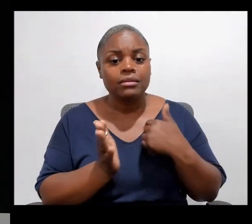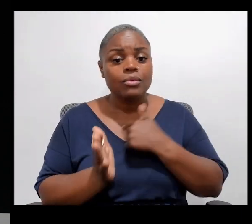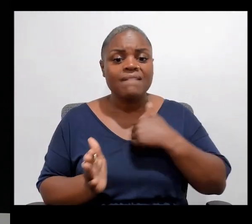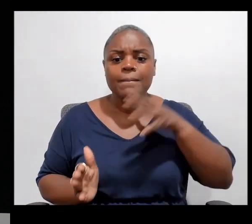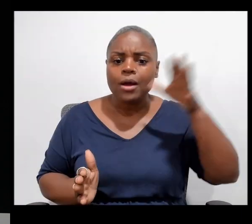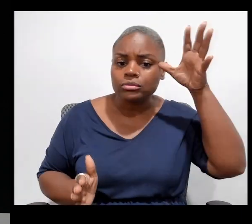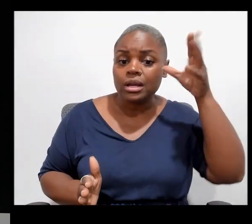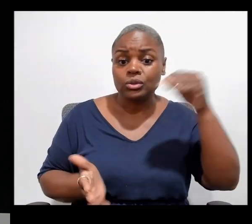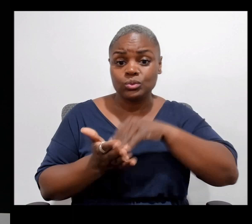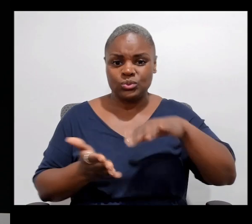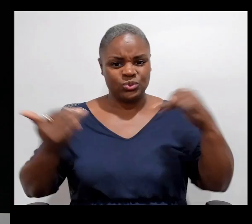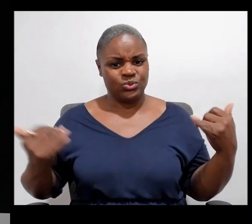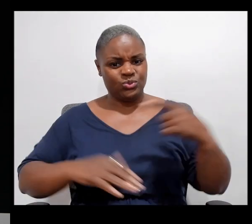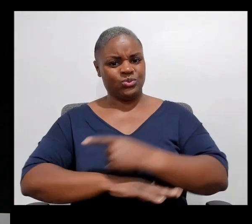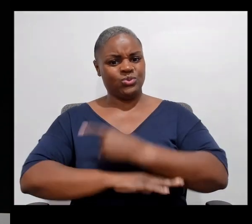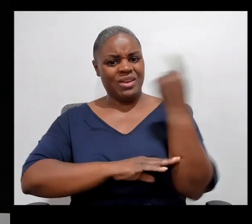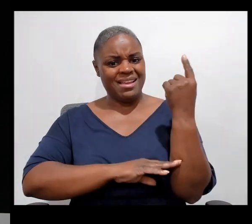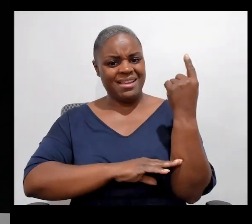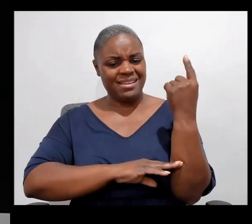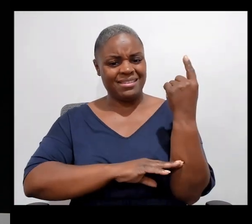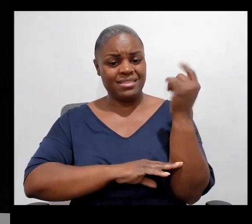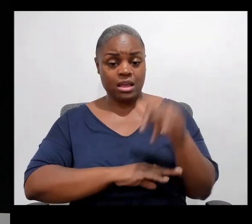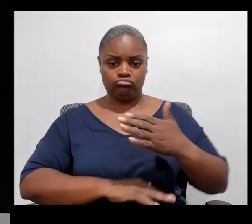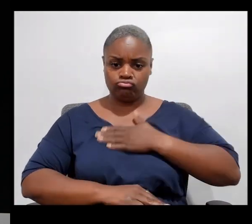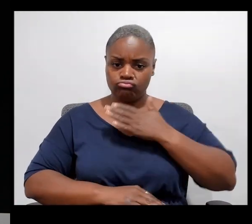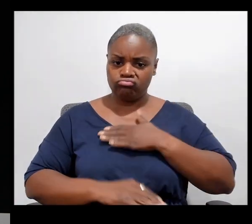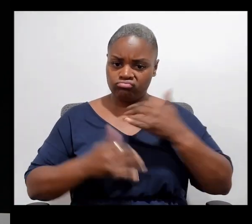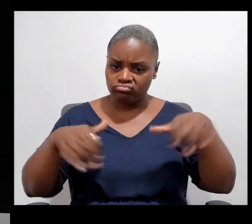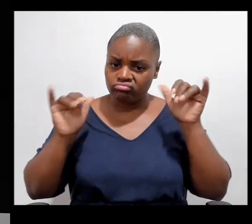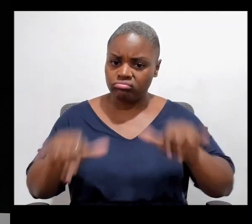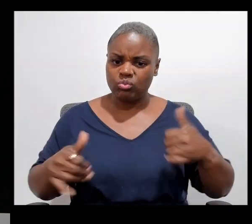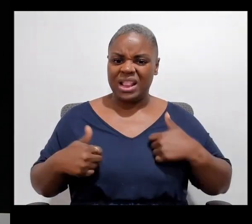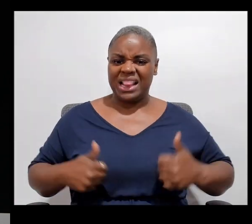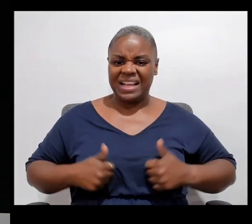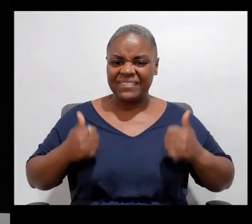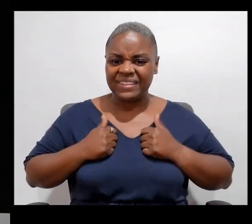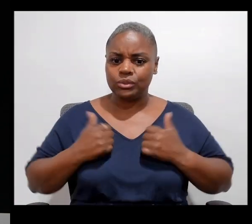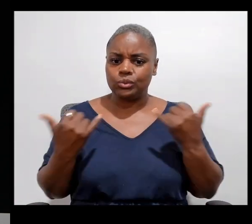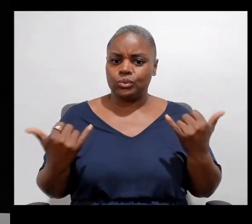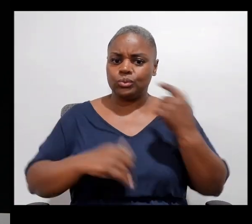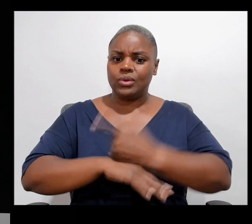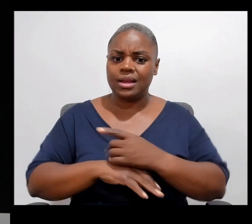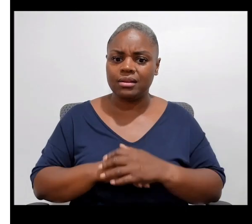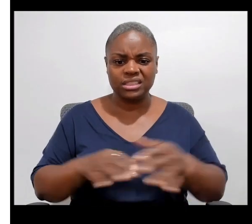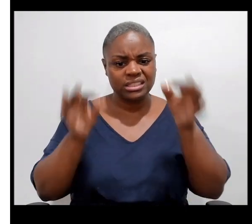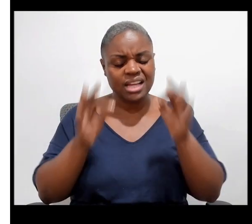And again, we have parents and students today that will say this is still how we're living today.